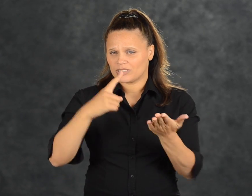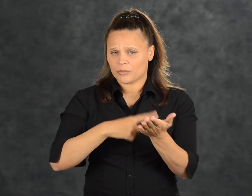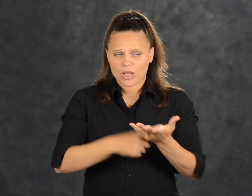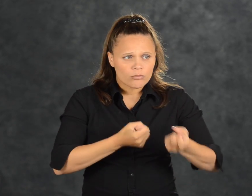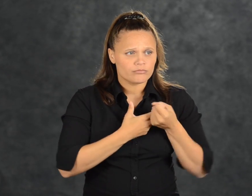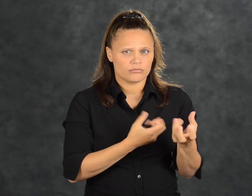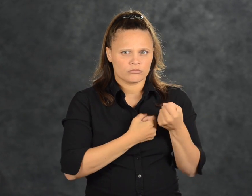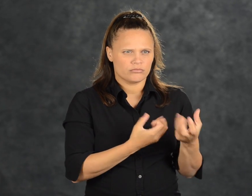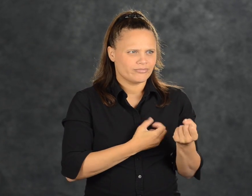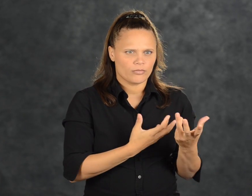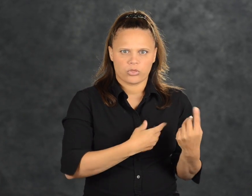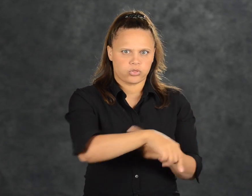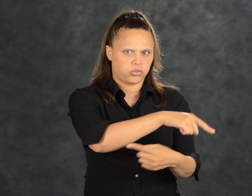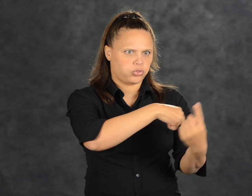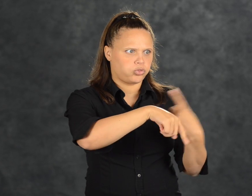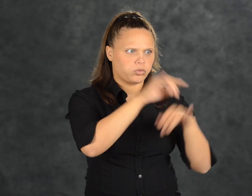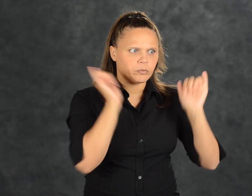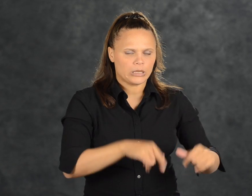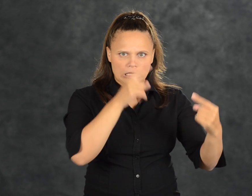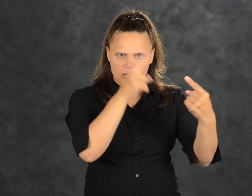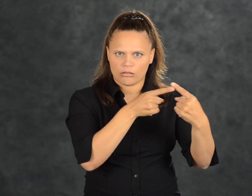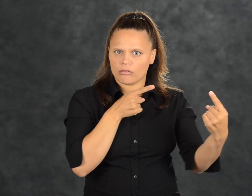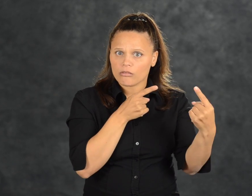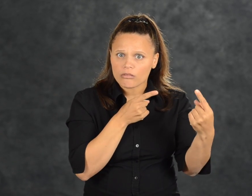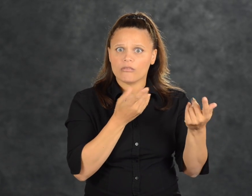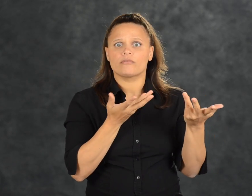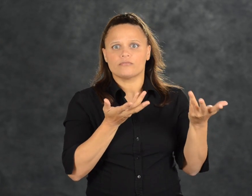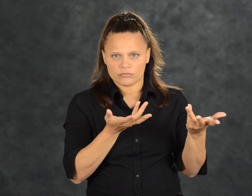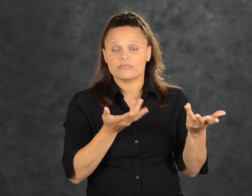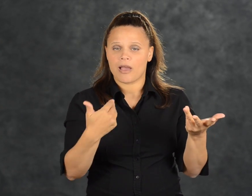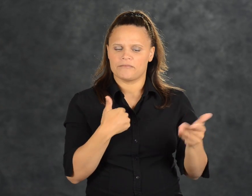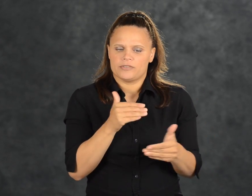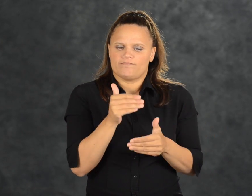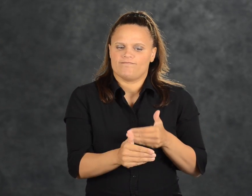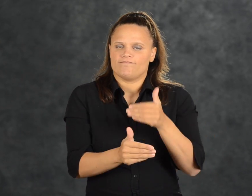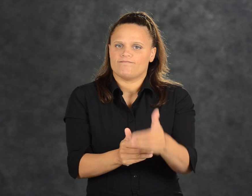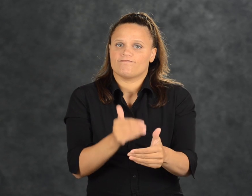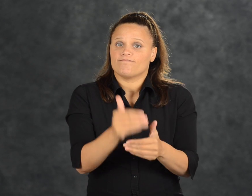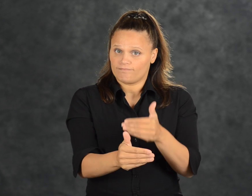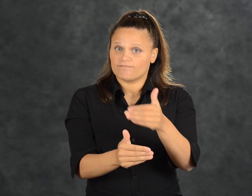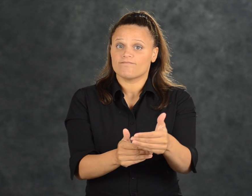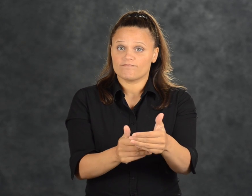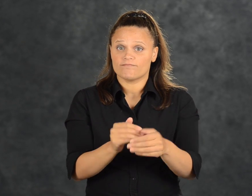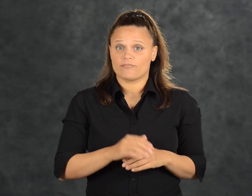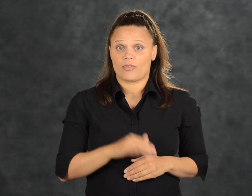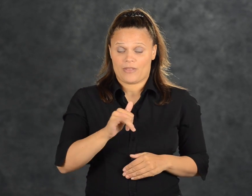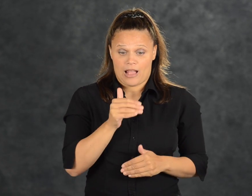Sometimes a Team meeting does not fix the problem. When that happens, there is a process to follow.